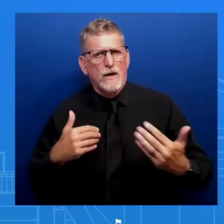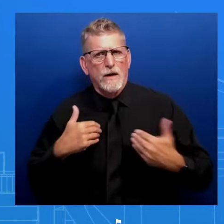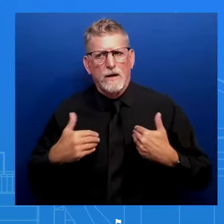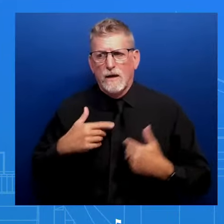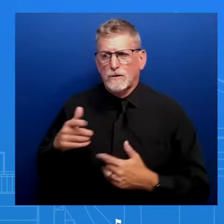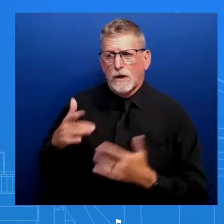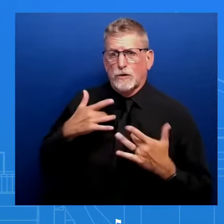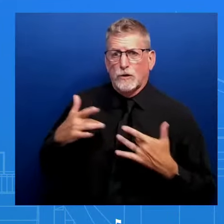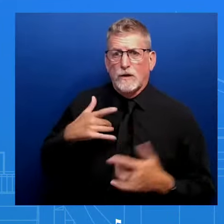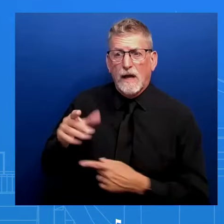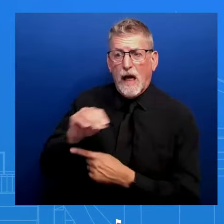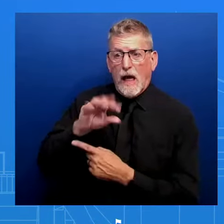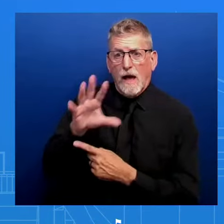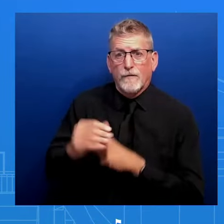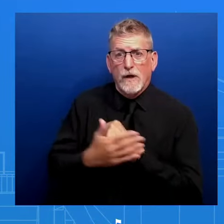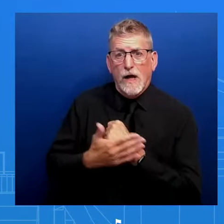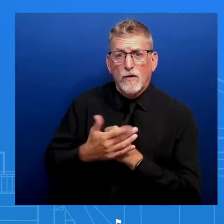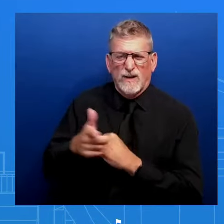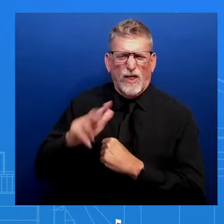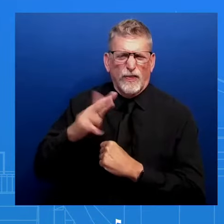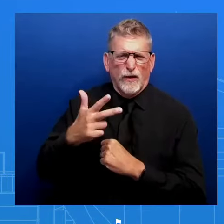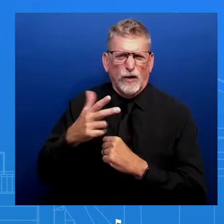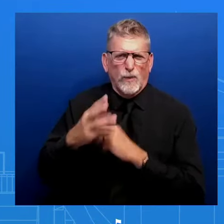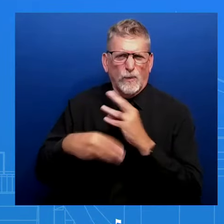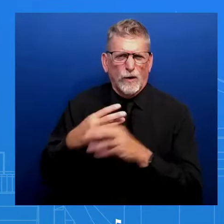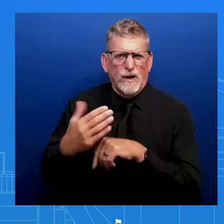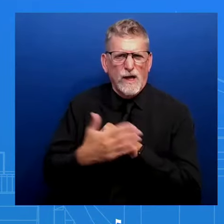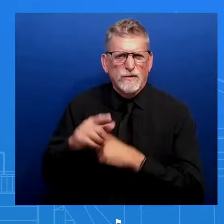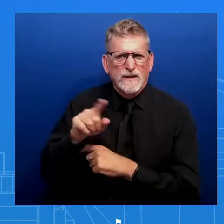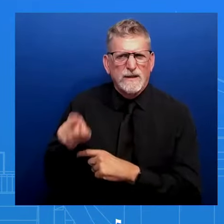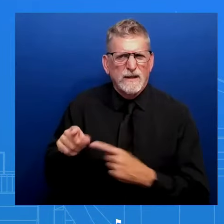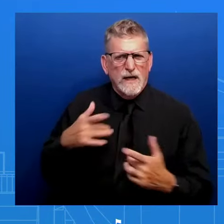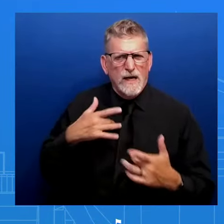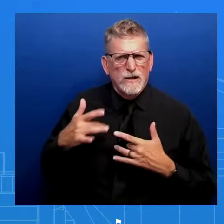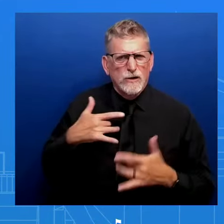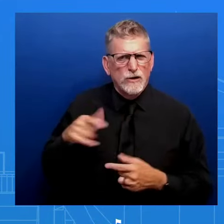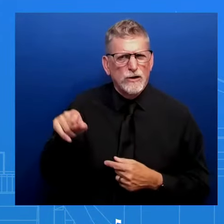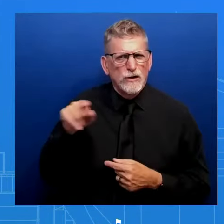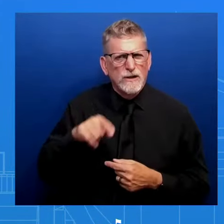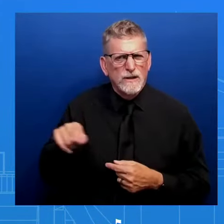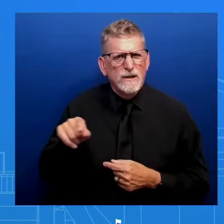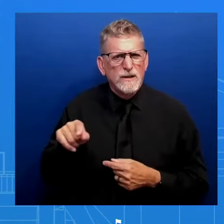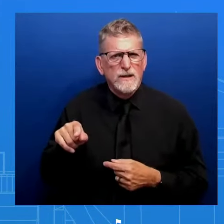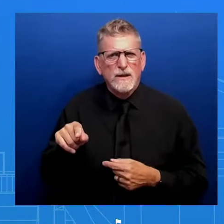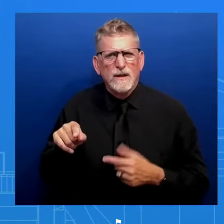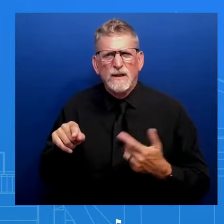that had hunger and food instability there. What is ? Mr. Kirby: Yeah, it's a -- it's a great question, April.